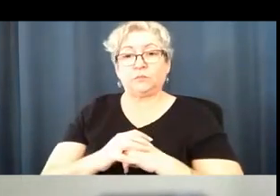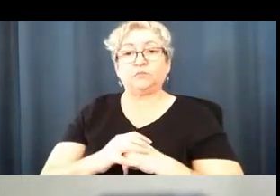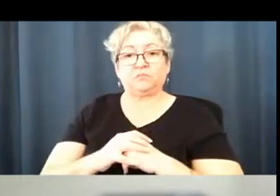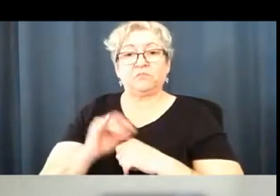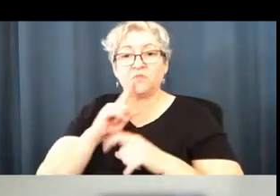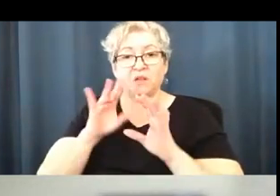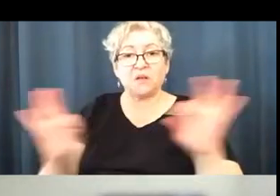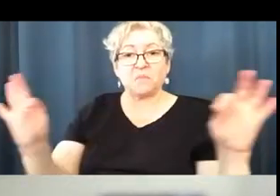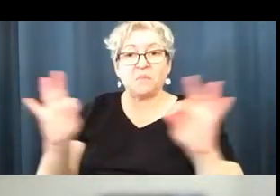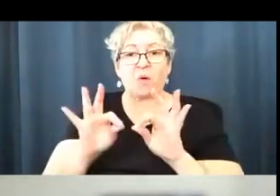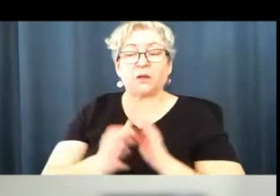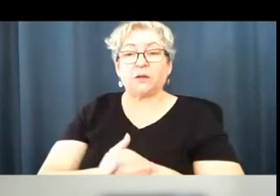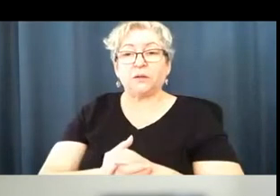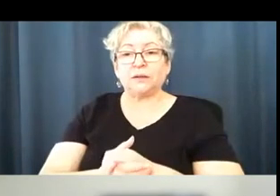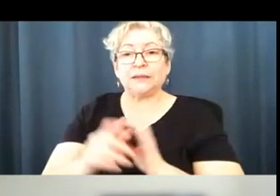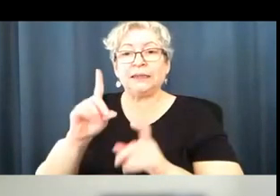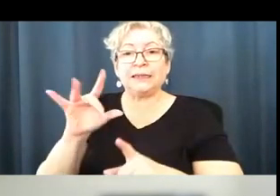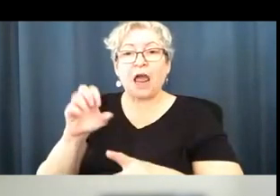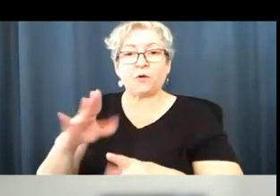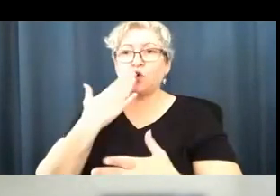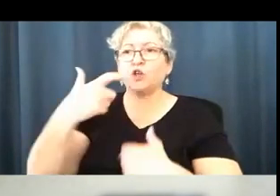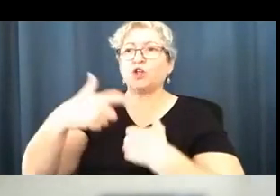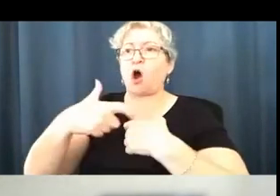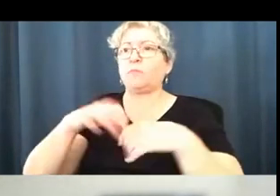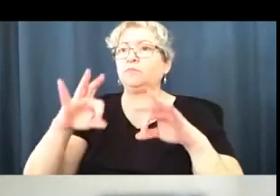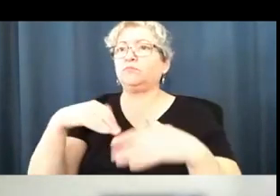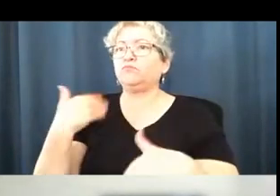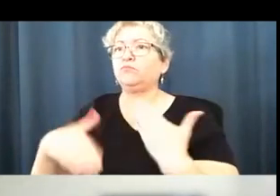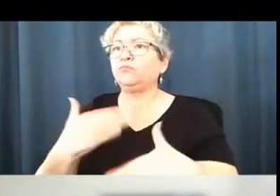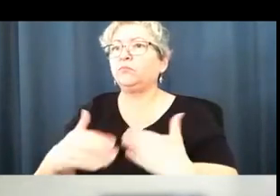So Darren, we're making pretty good time. So let's keep rolling.